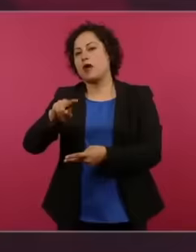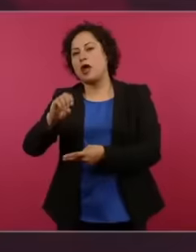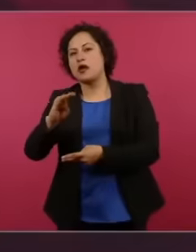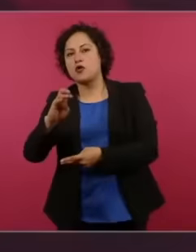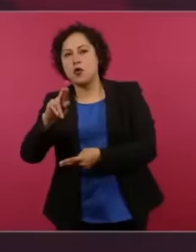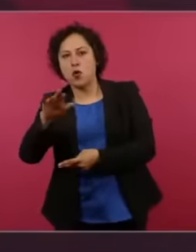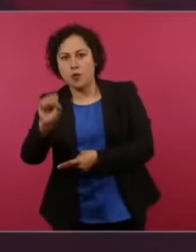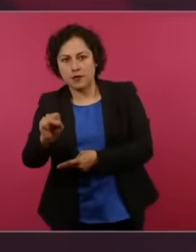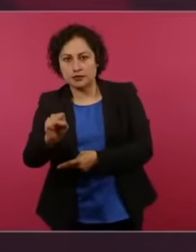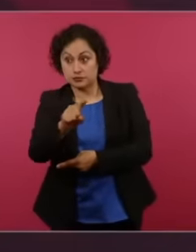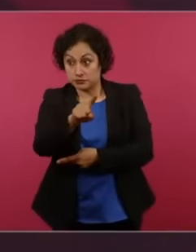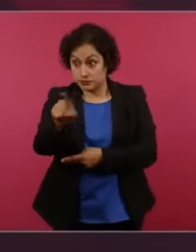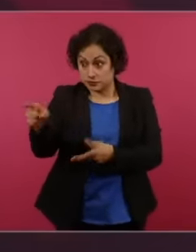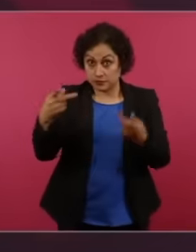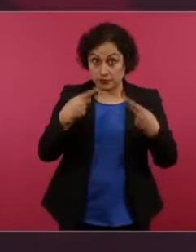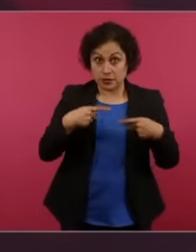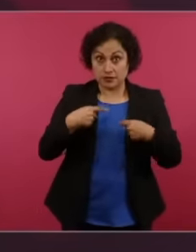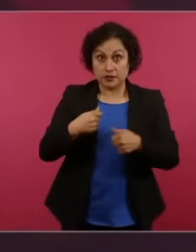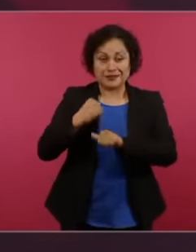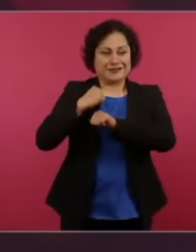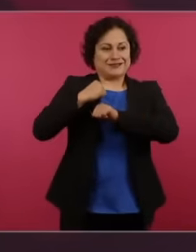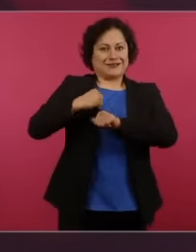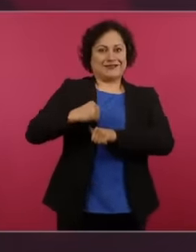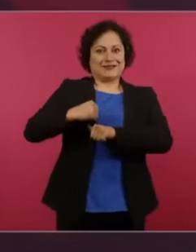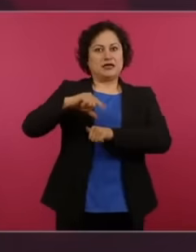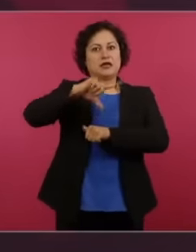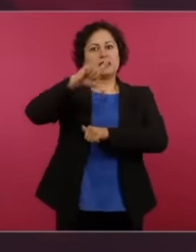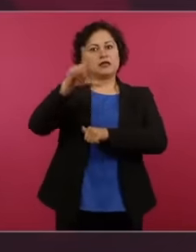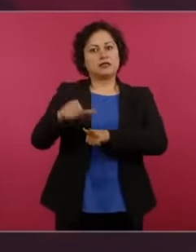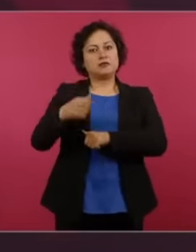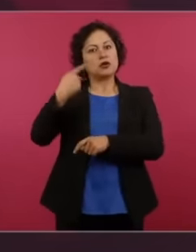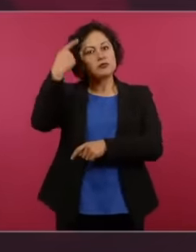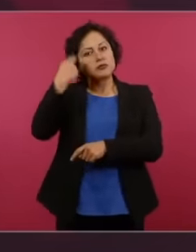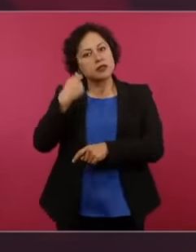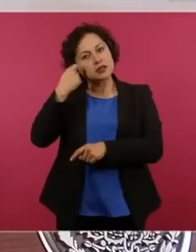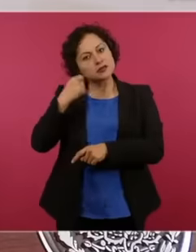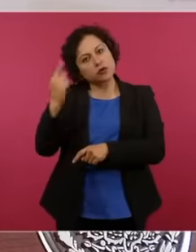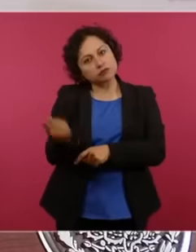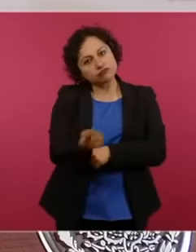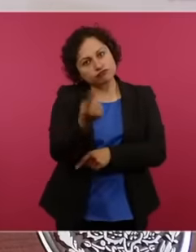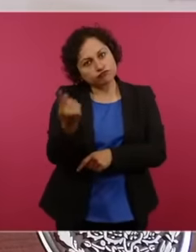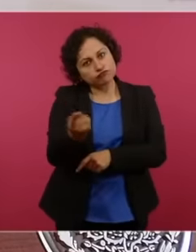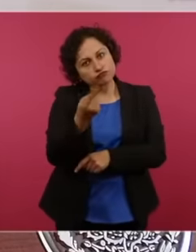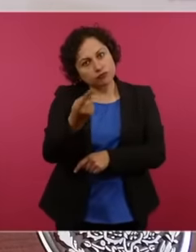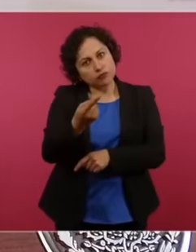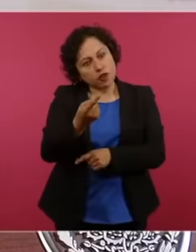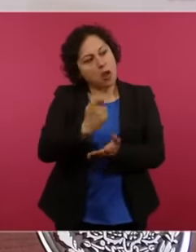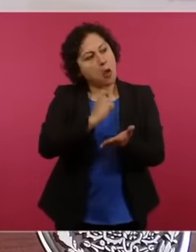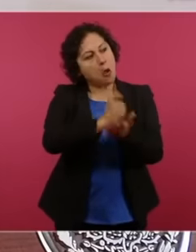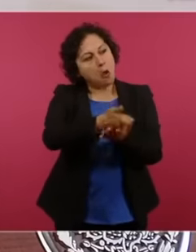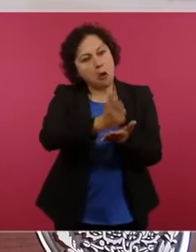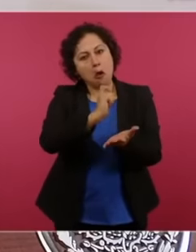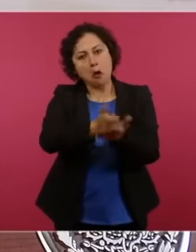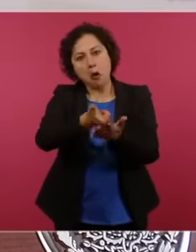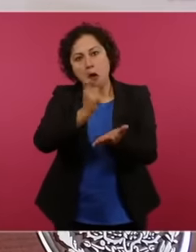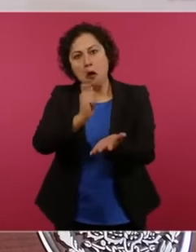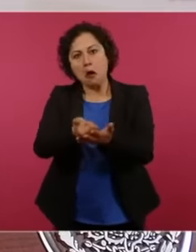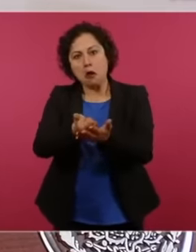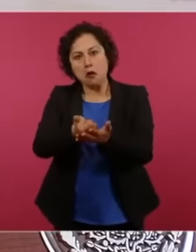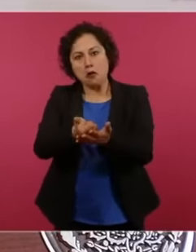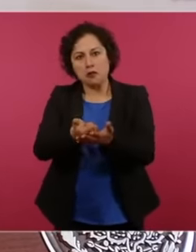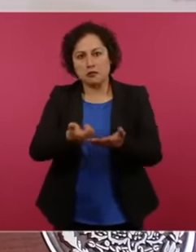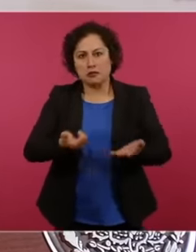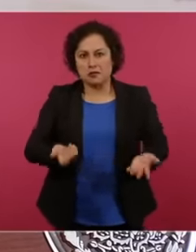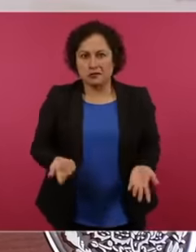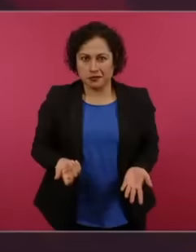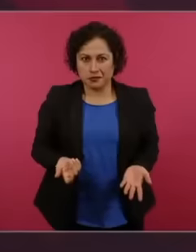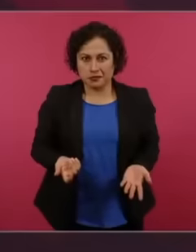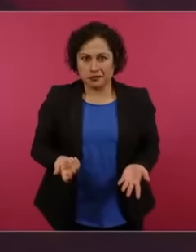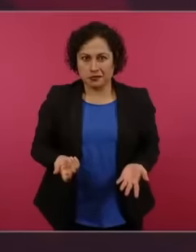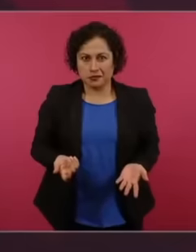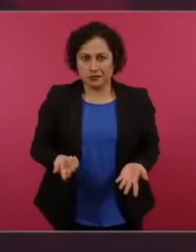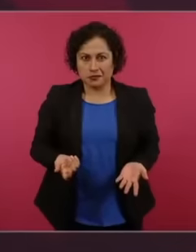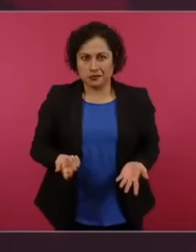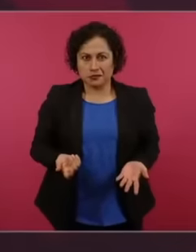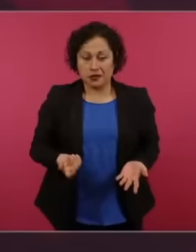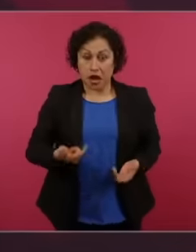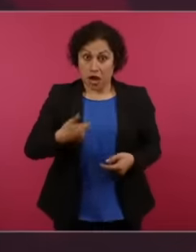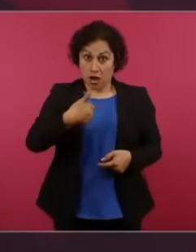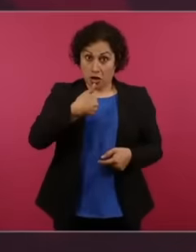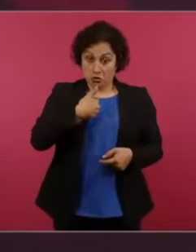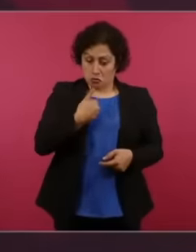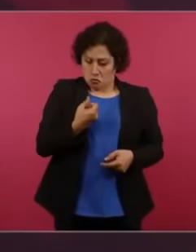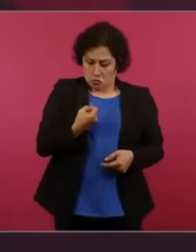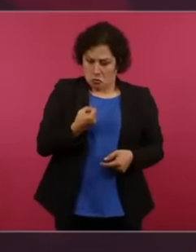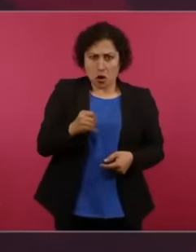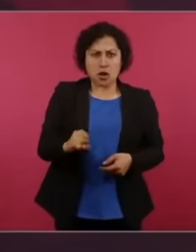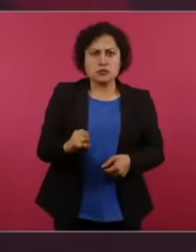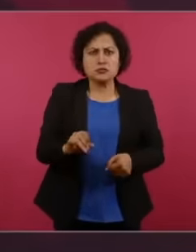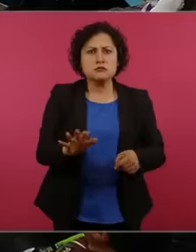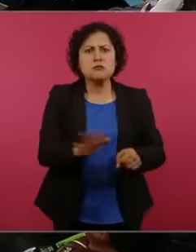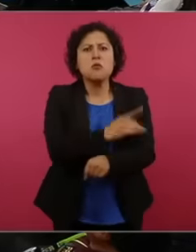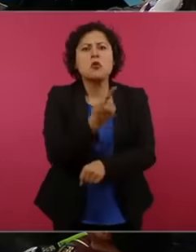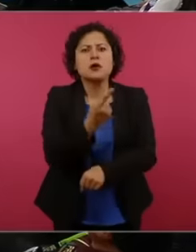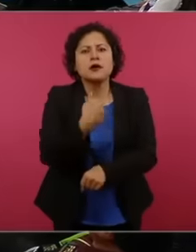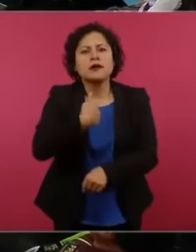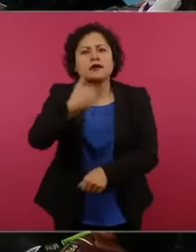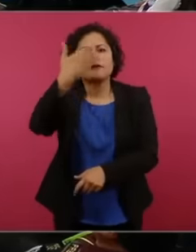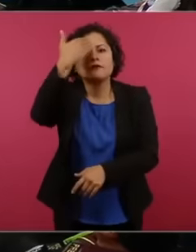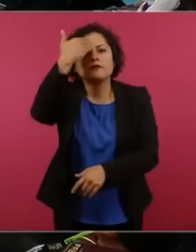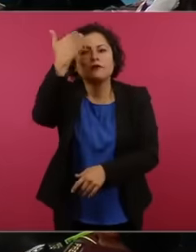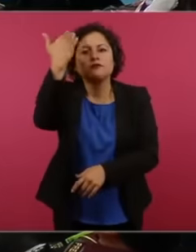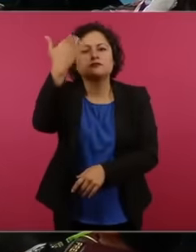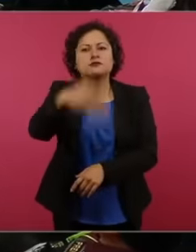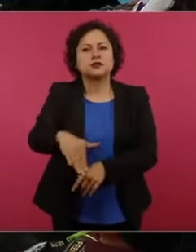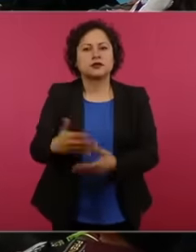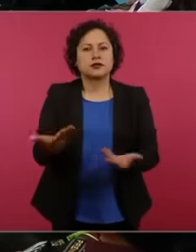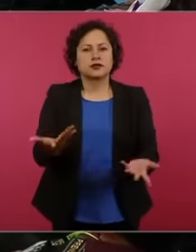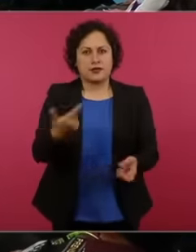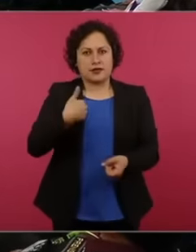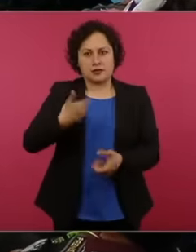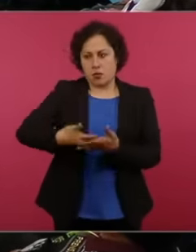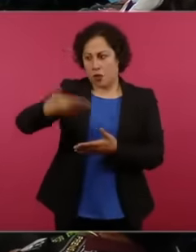pension And you know why I speak like that because I was head of government and when I was head of